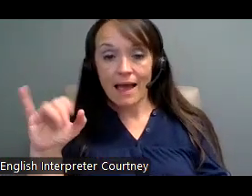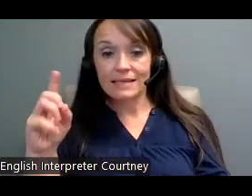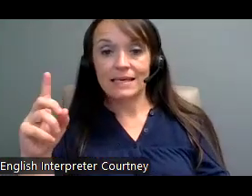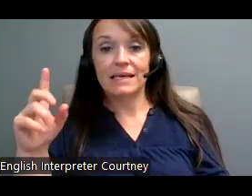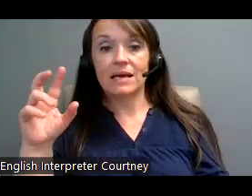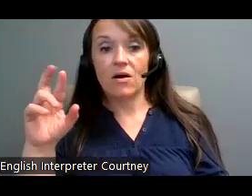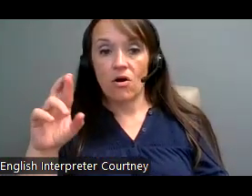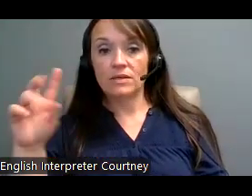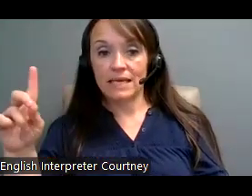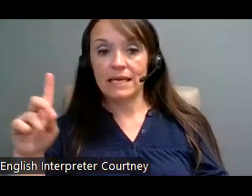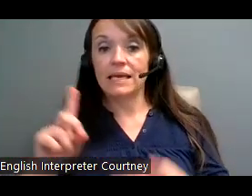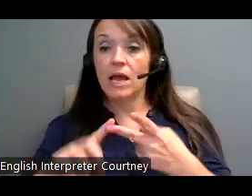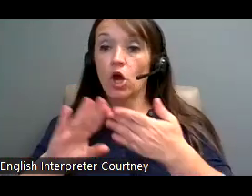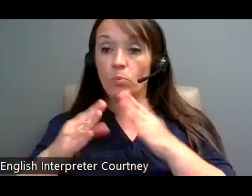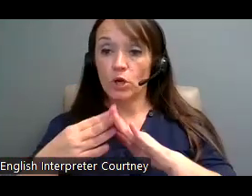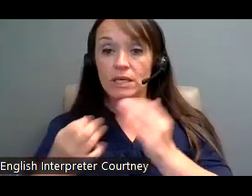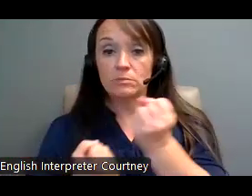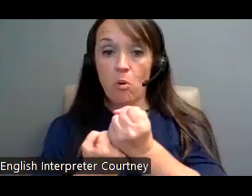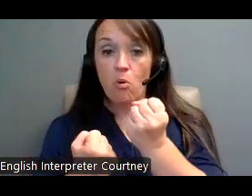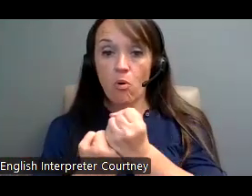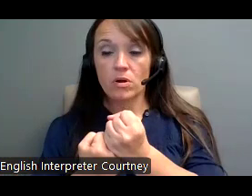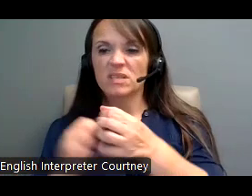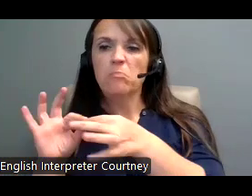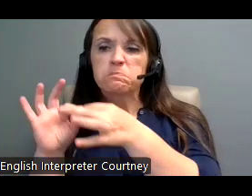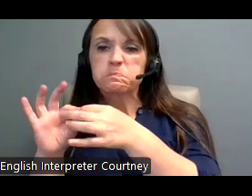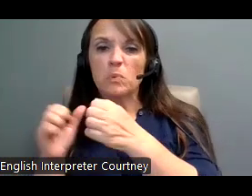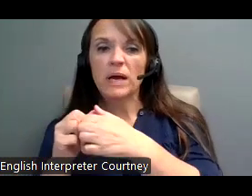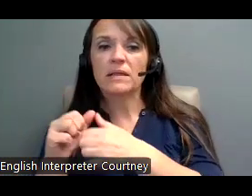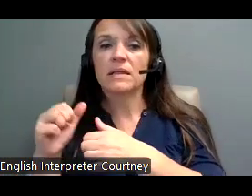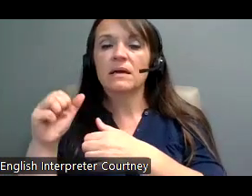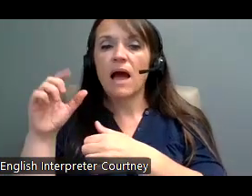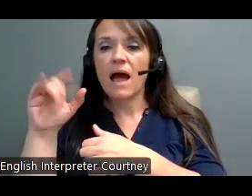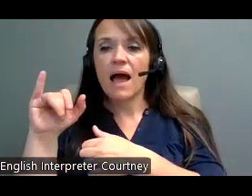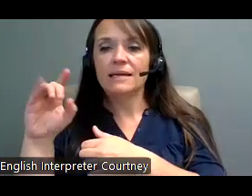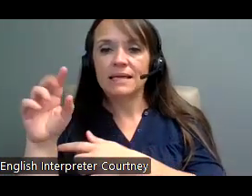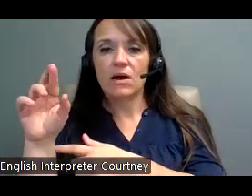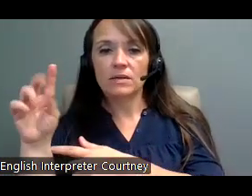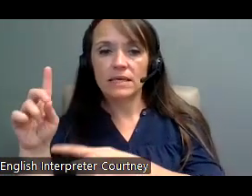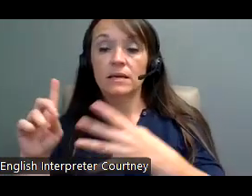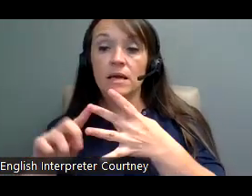which also serves people with ID/RD. The head and spinal cord injury waiver,